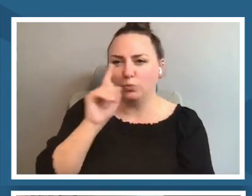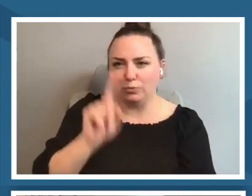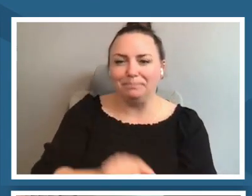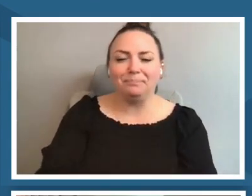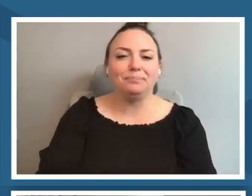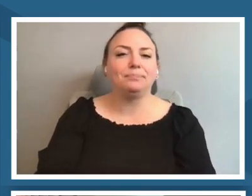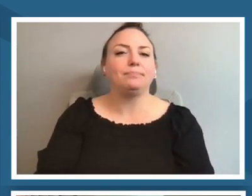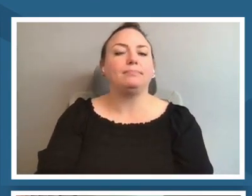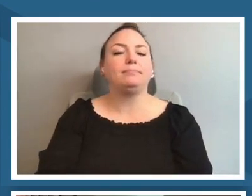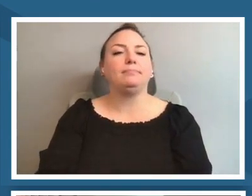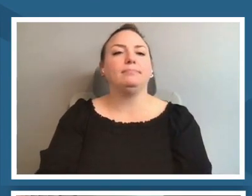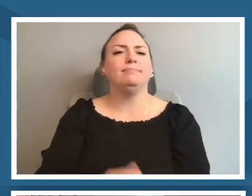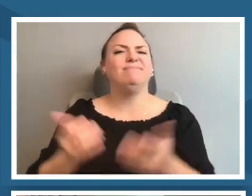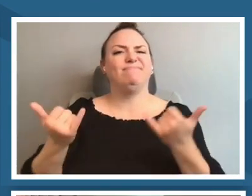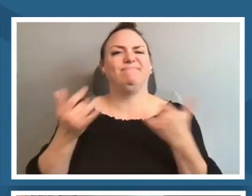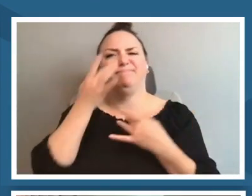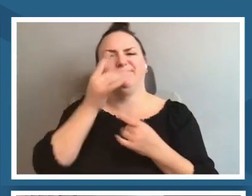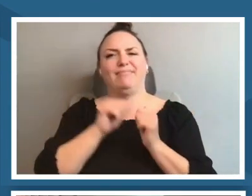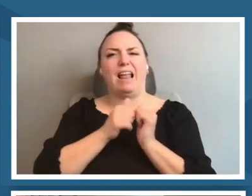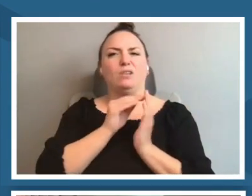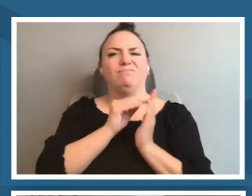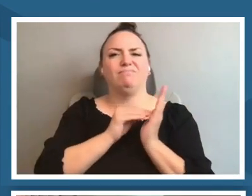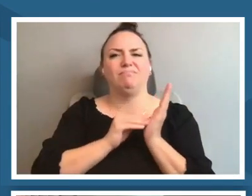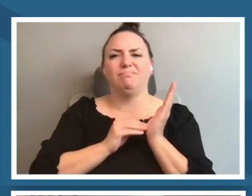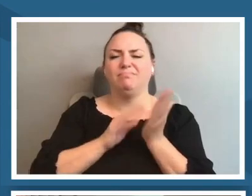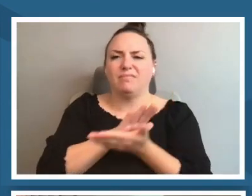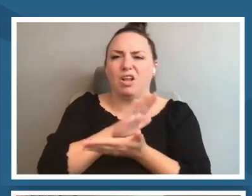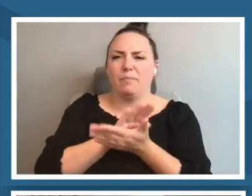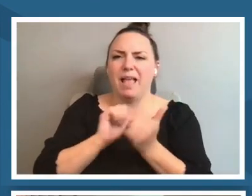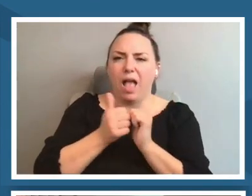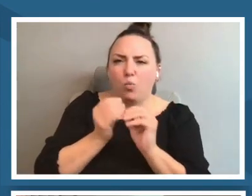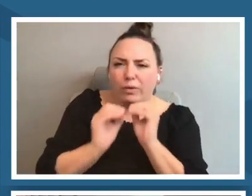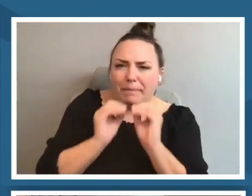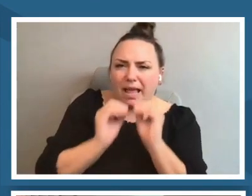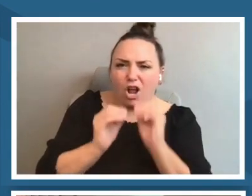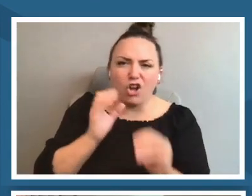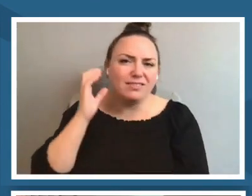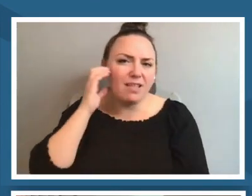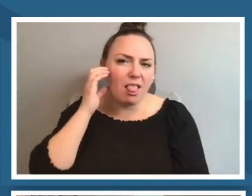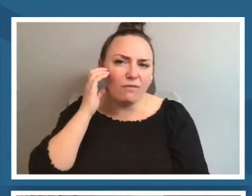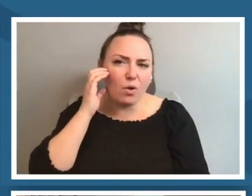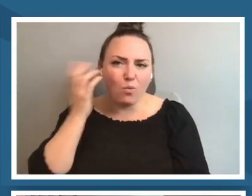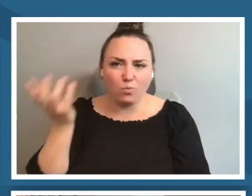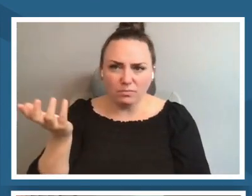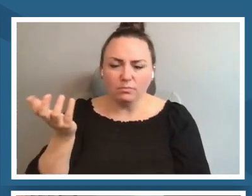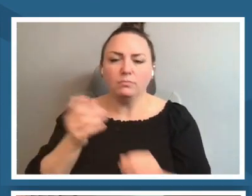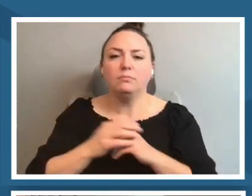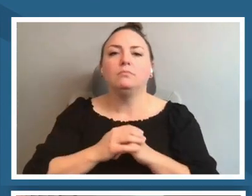you document the stages of cell phone repair